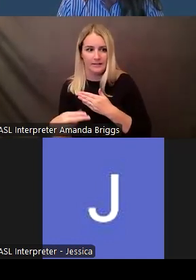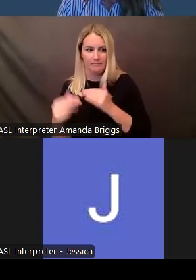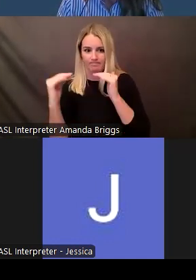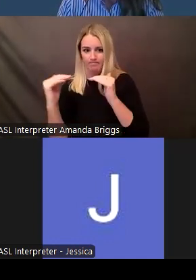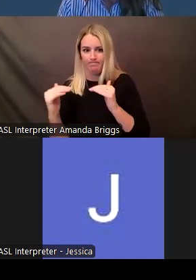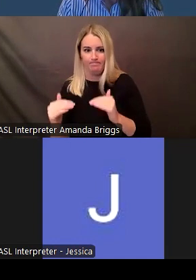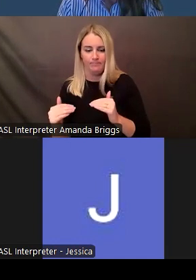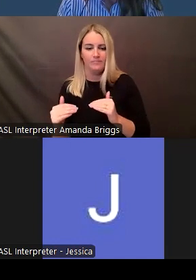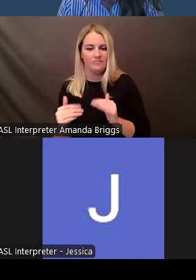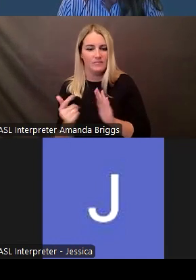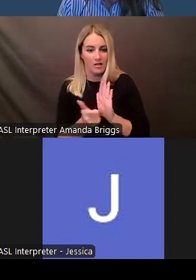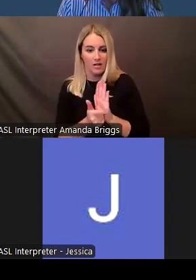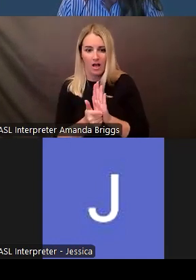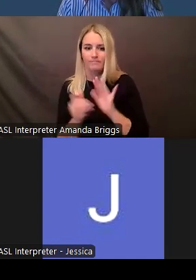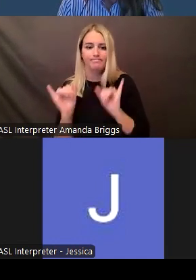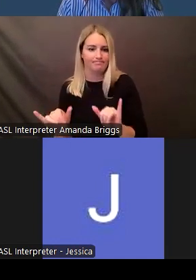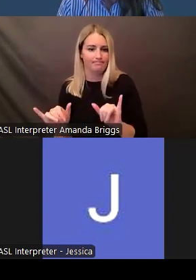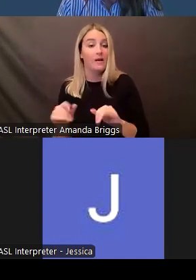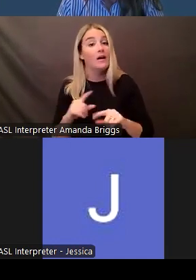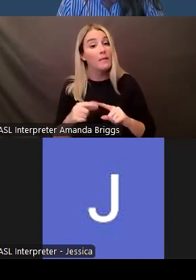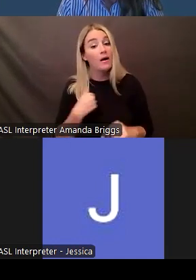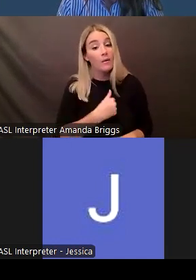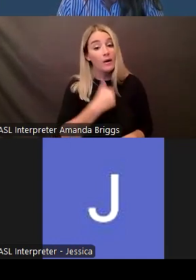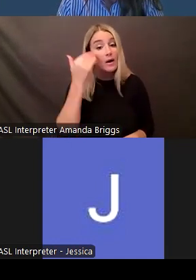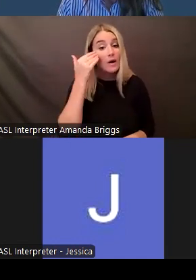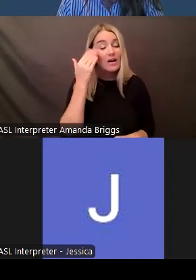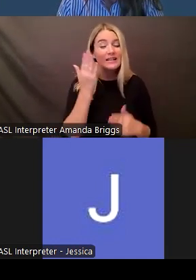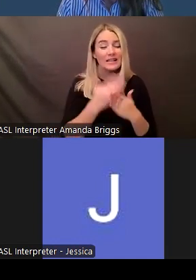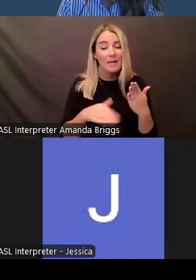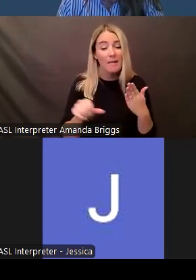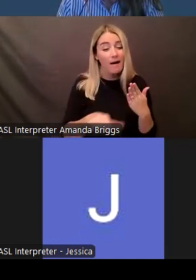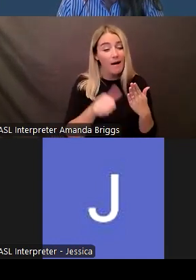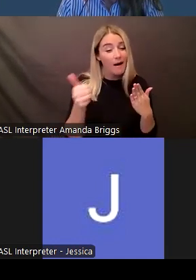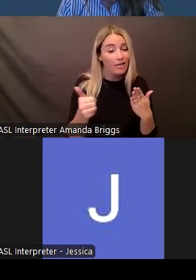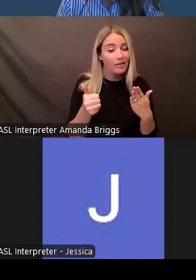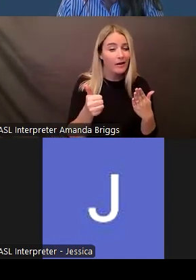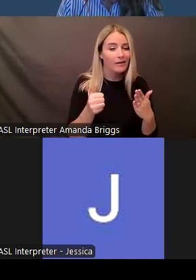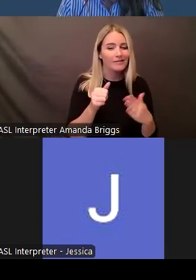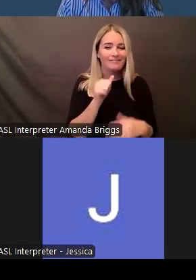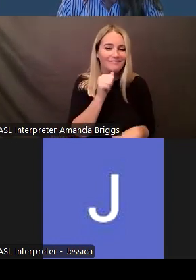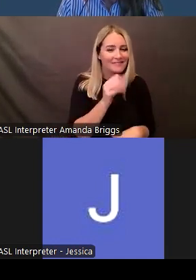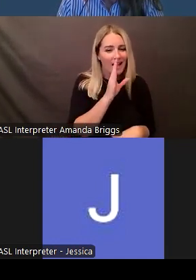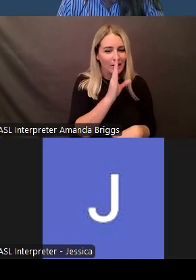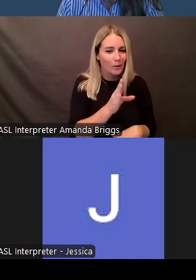But we are aware of some indirect cuts that are coming because of HR 1.